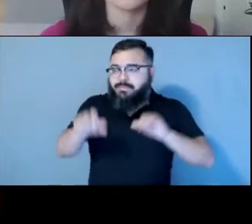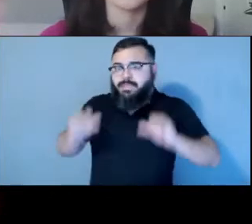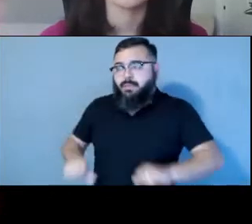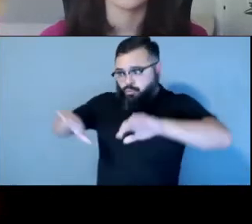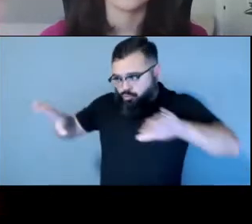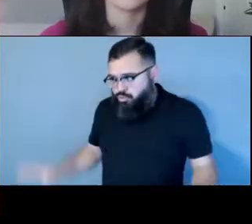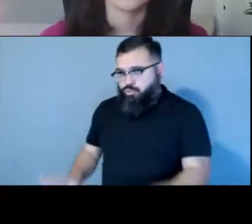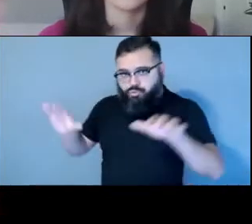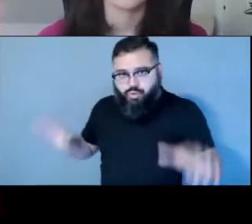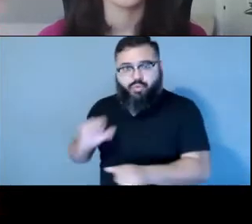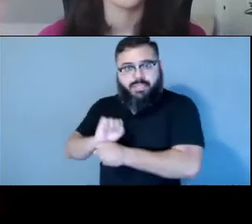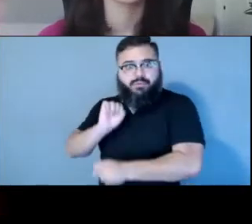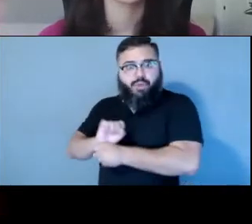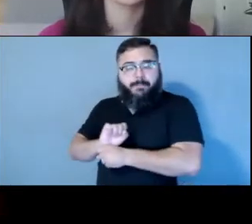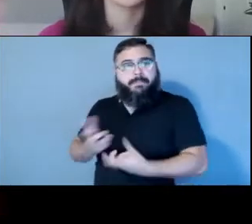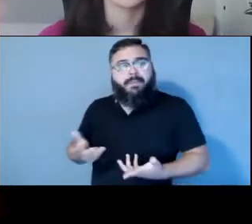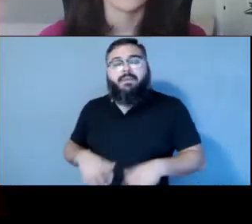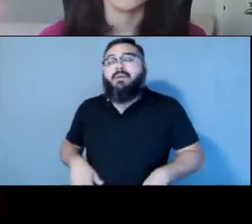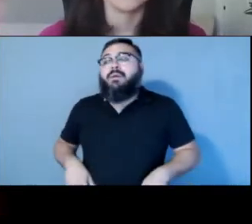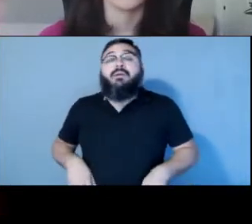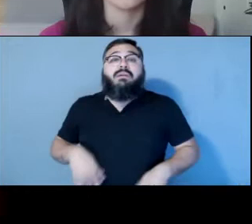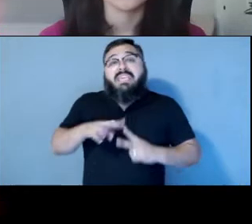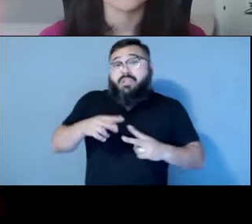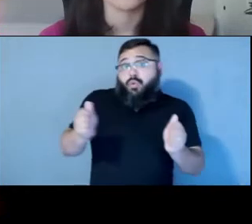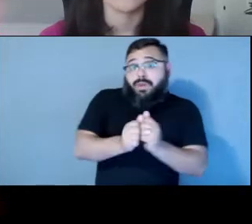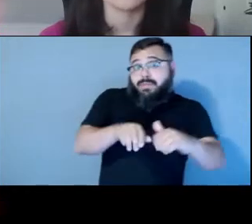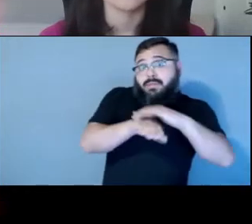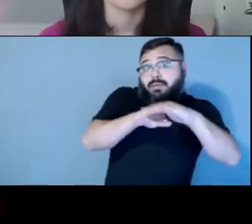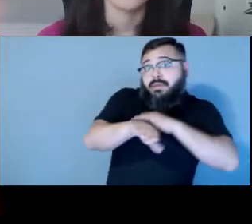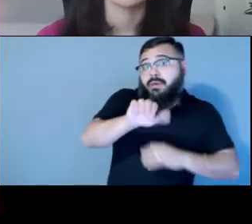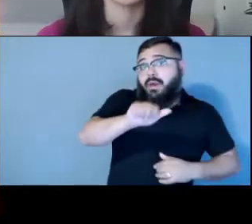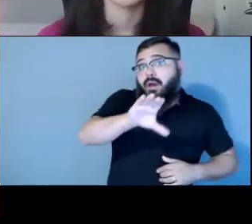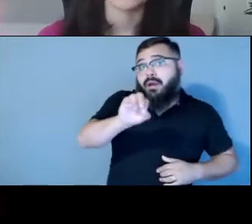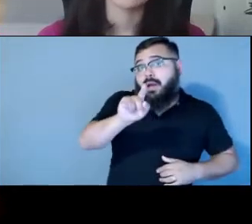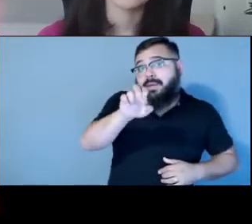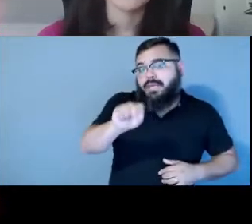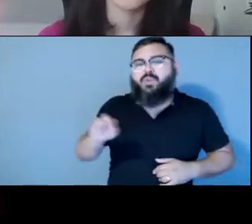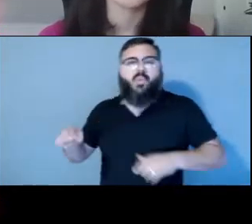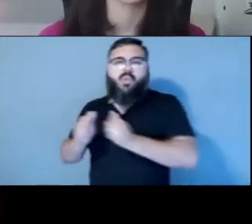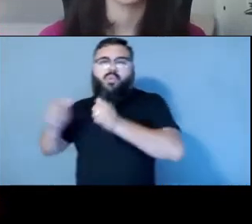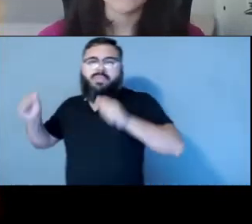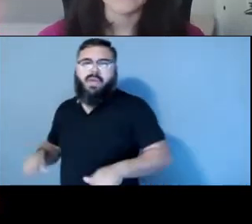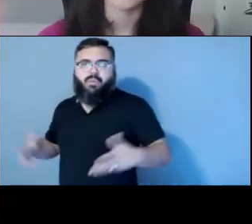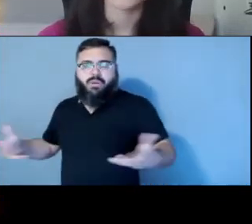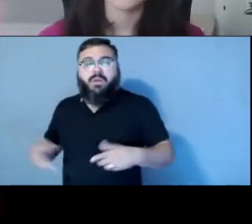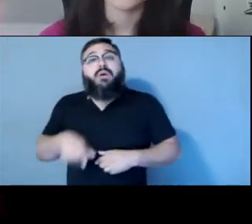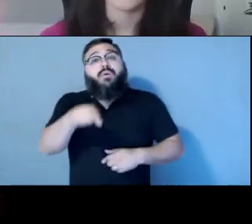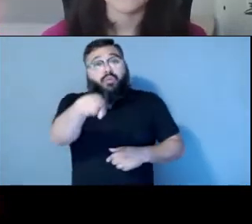that we're dealing with, with or without an accommodation and we'll talk more about that. But so you have to be a person with an actual disability,